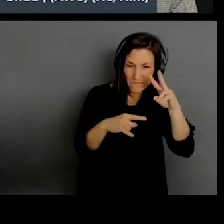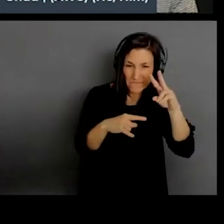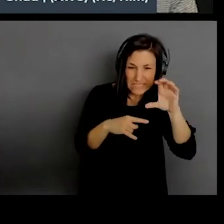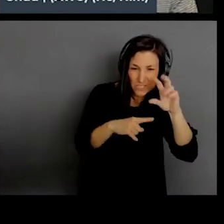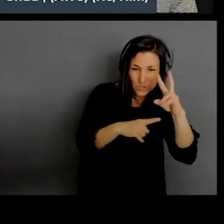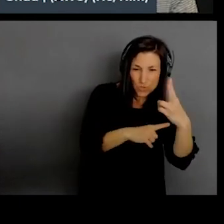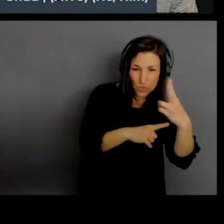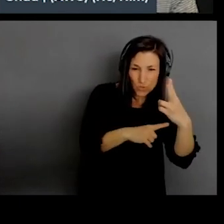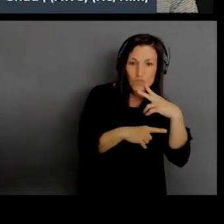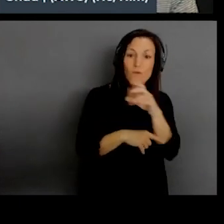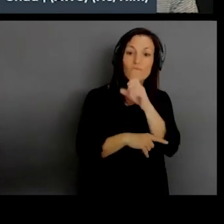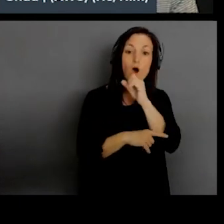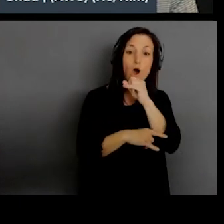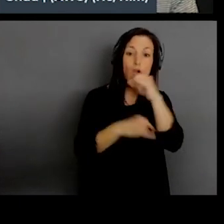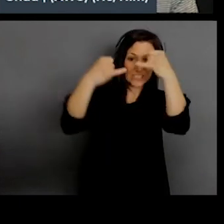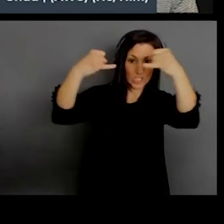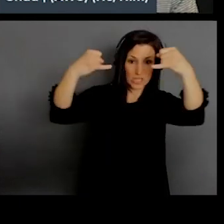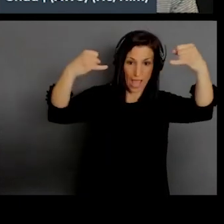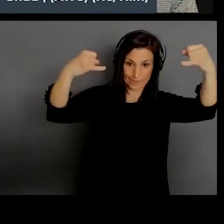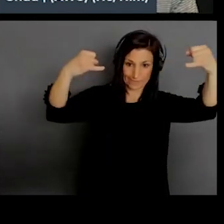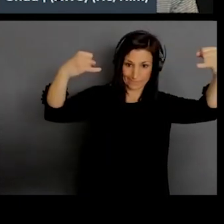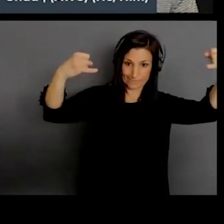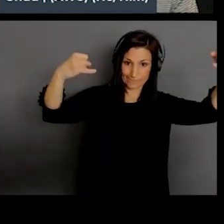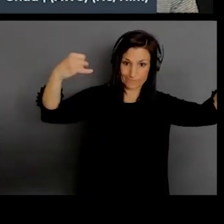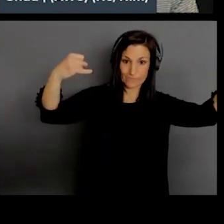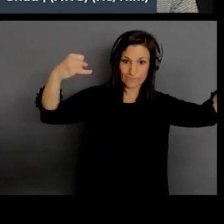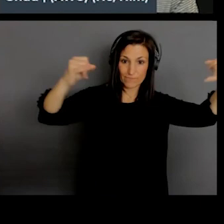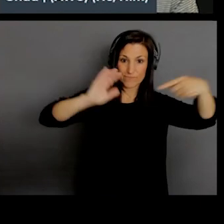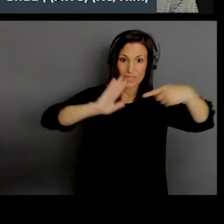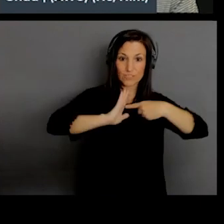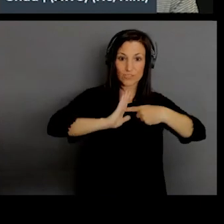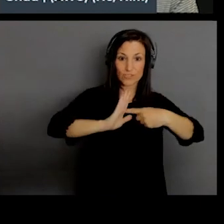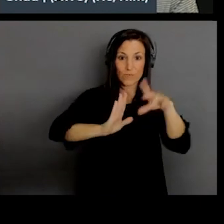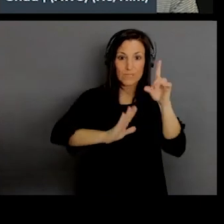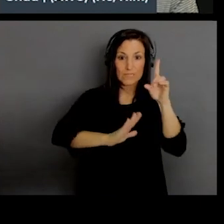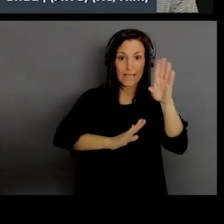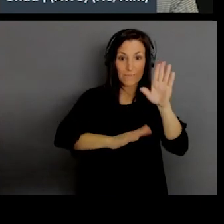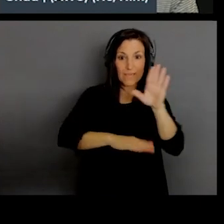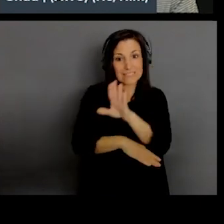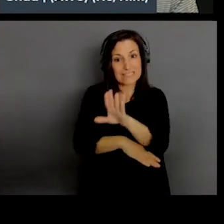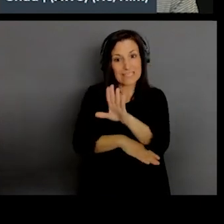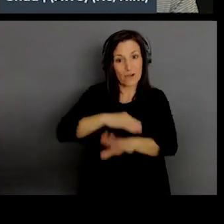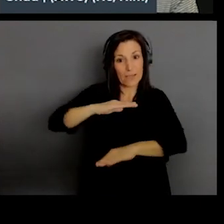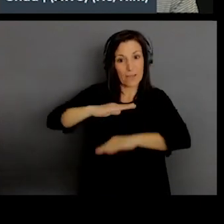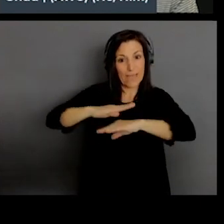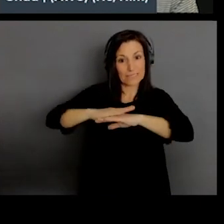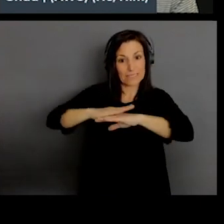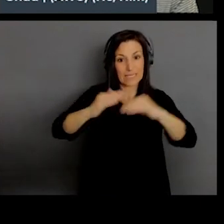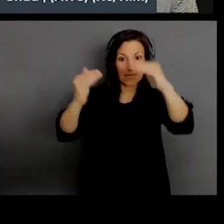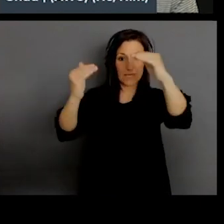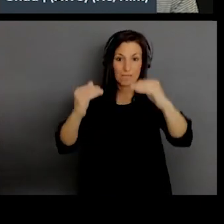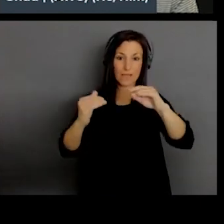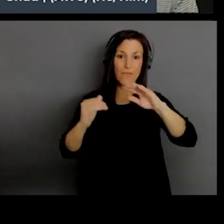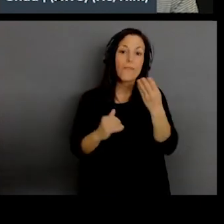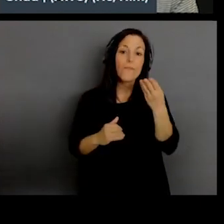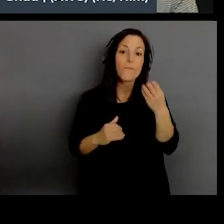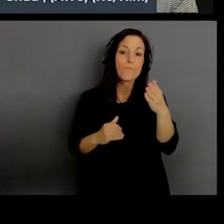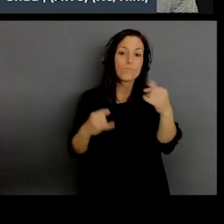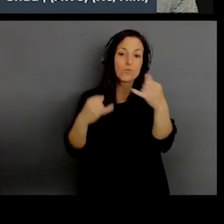which is showing the database's capacity, and the blue line is essentially a simulation of a flash sale.